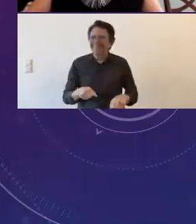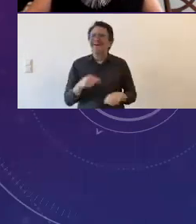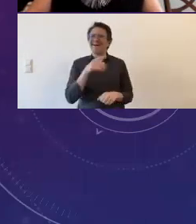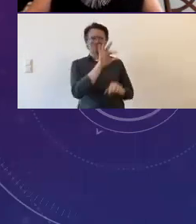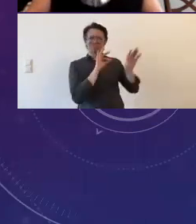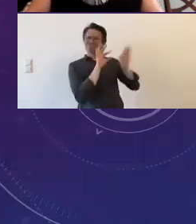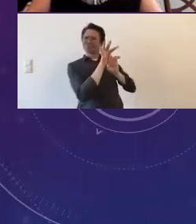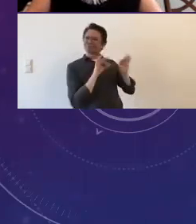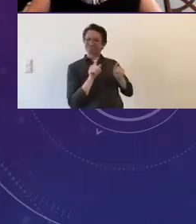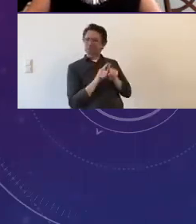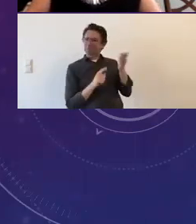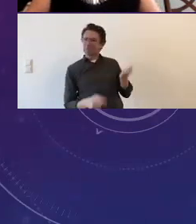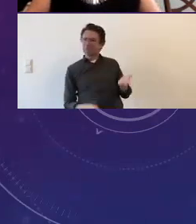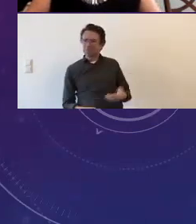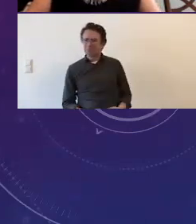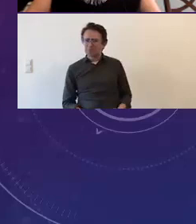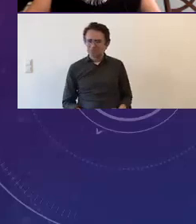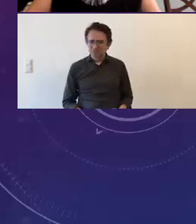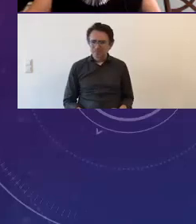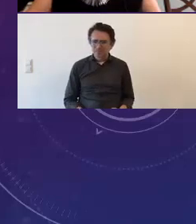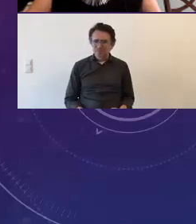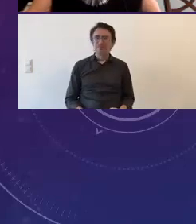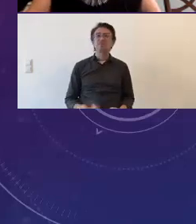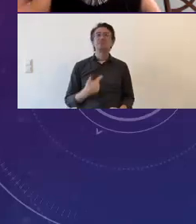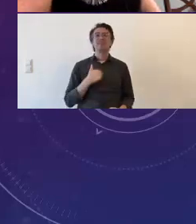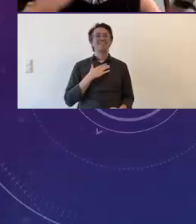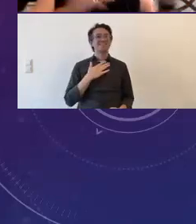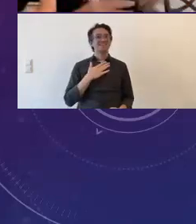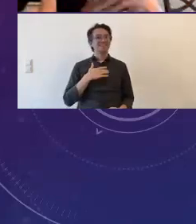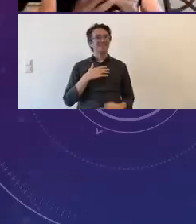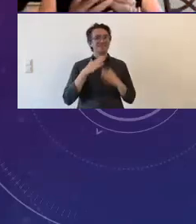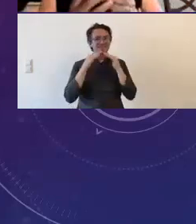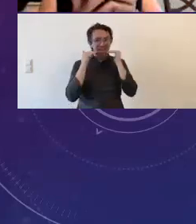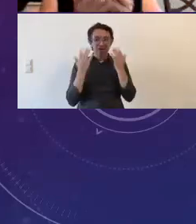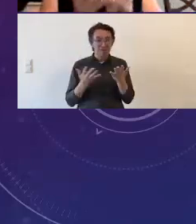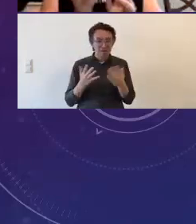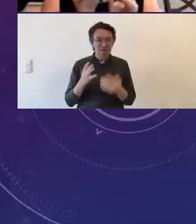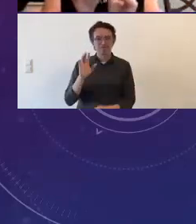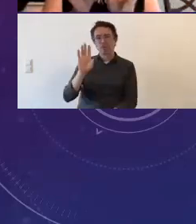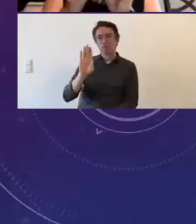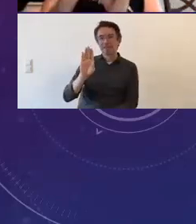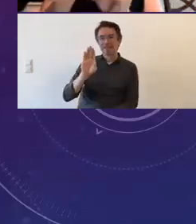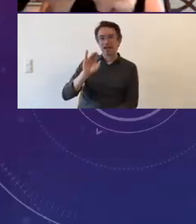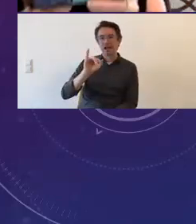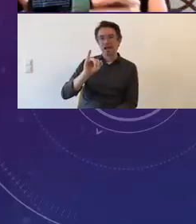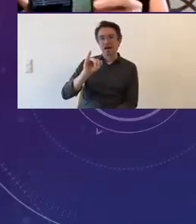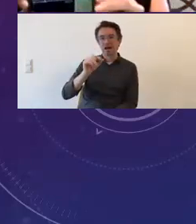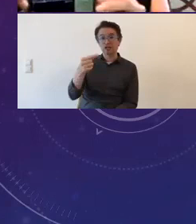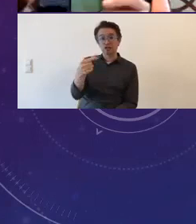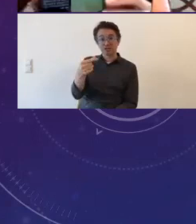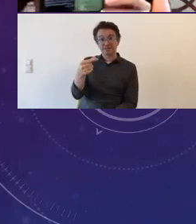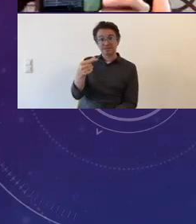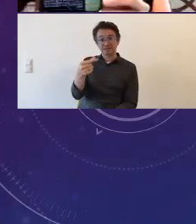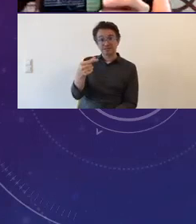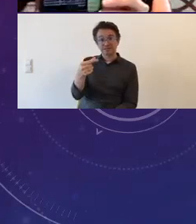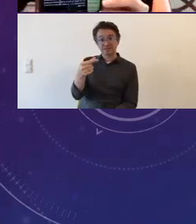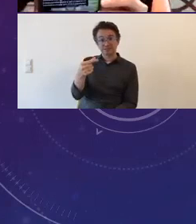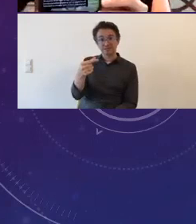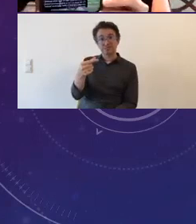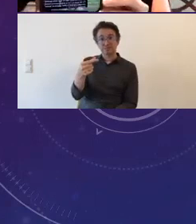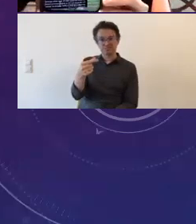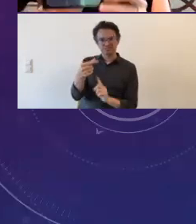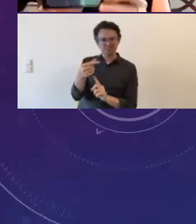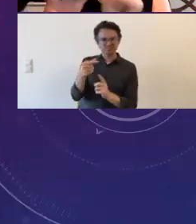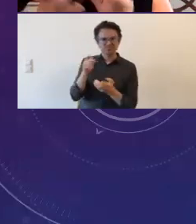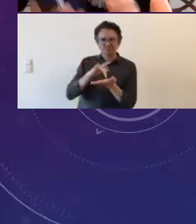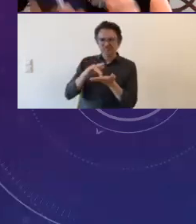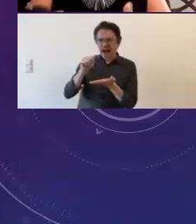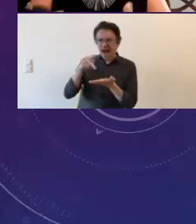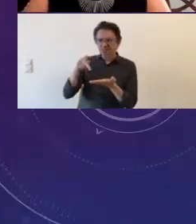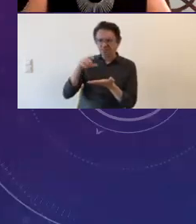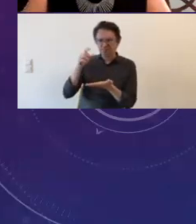I am going to show you on my video my phone and it says hello sometimes people